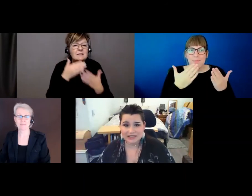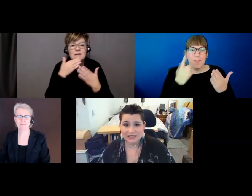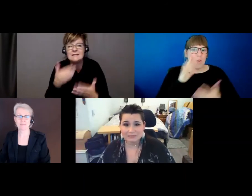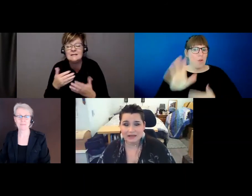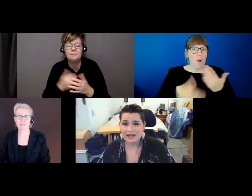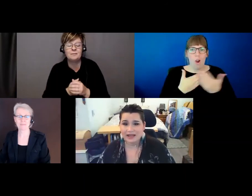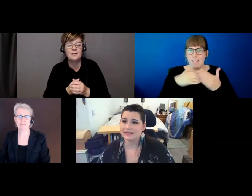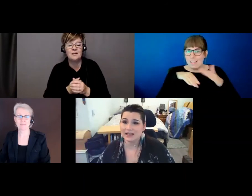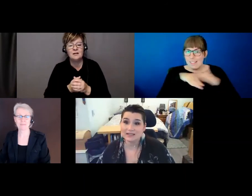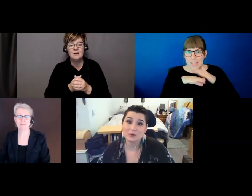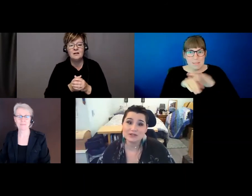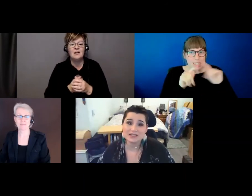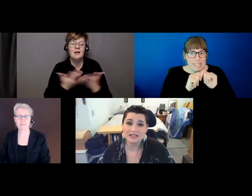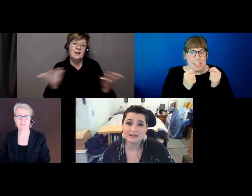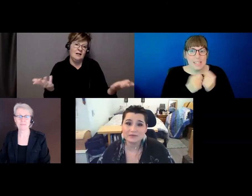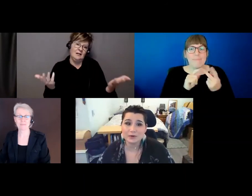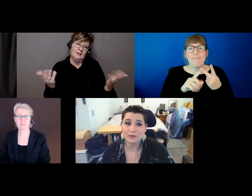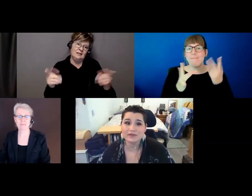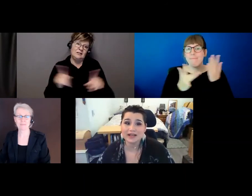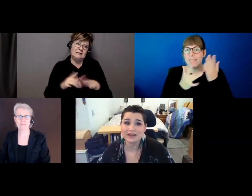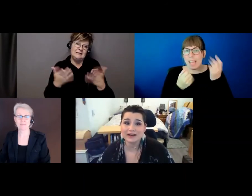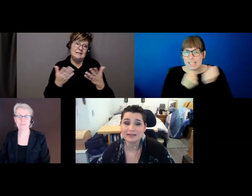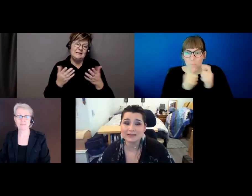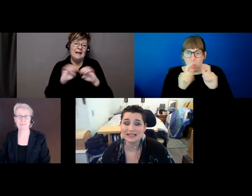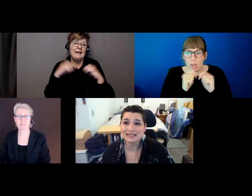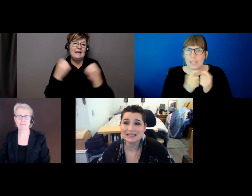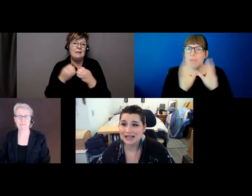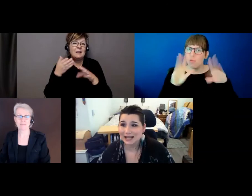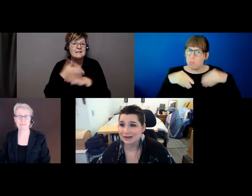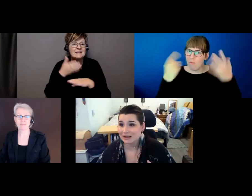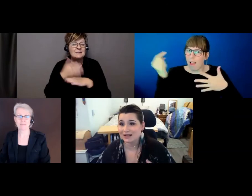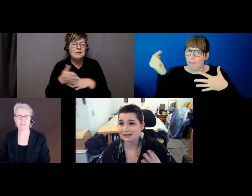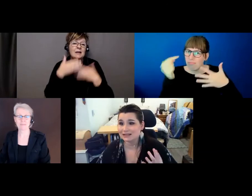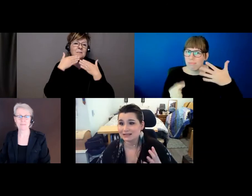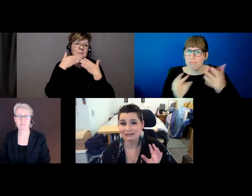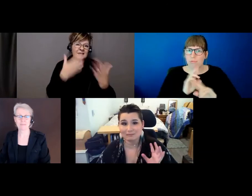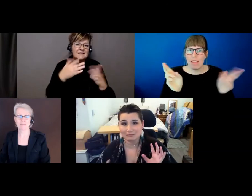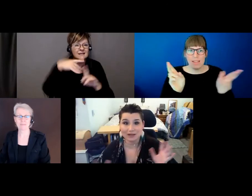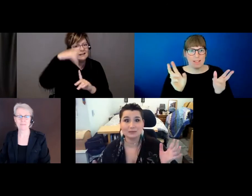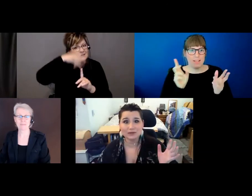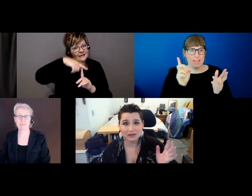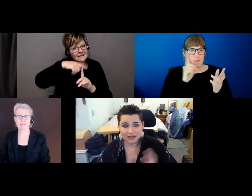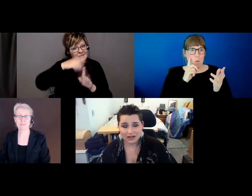TEAM AND THE TECH SUPPORT TEAM FOR PROVIDING THEIR EXPERTISE AND MAKING THIS POSSIBLE.